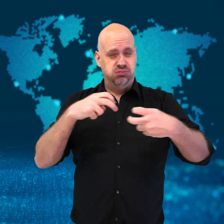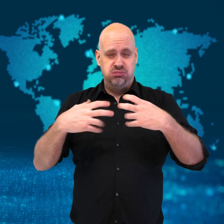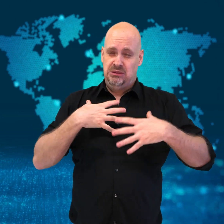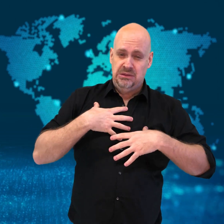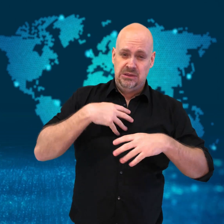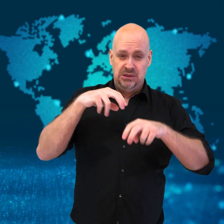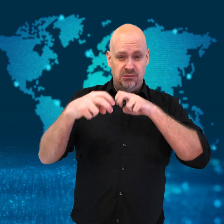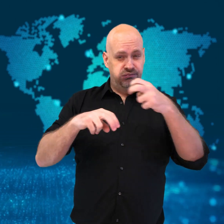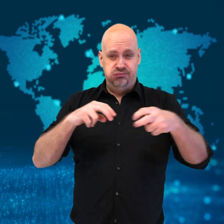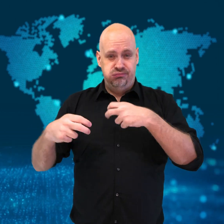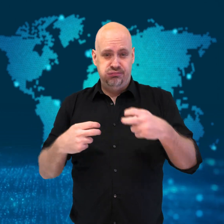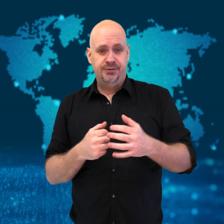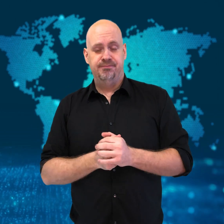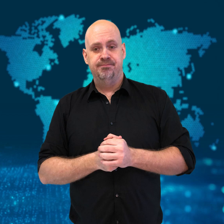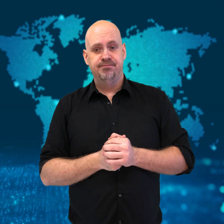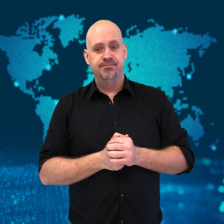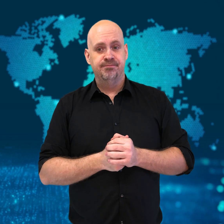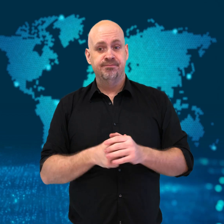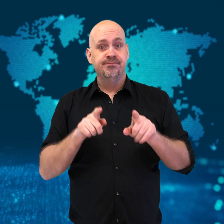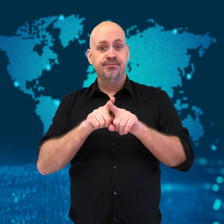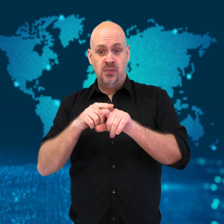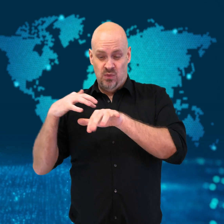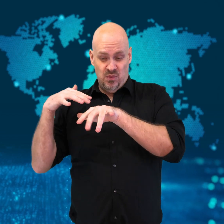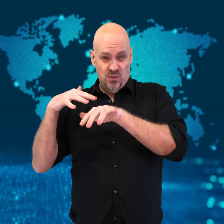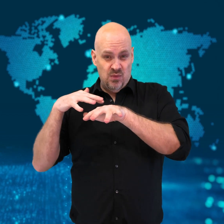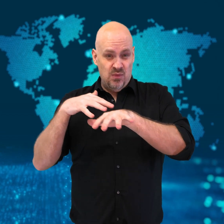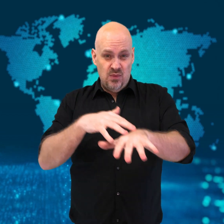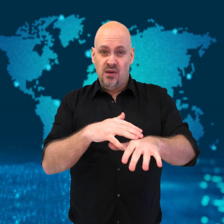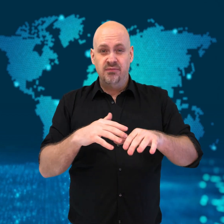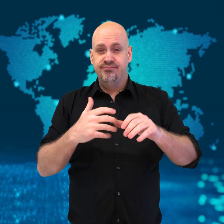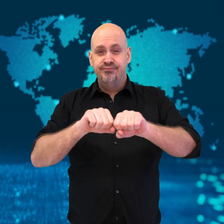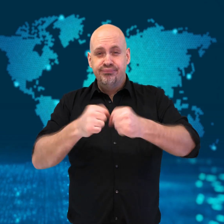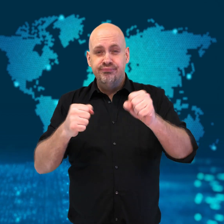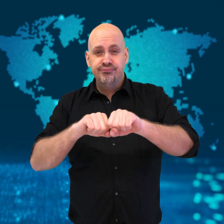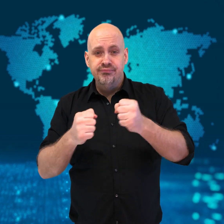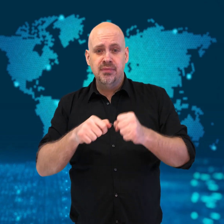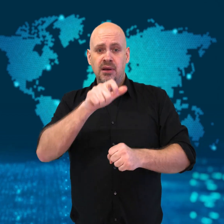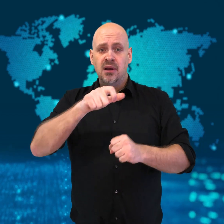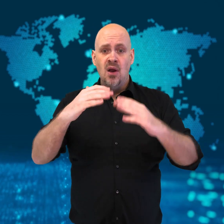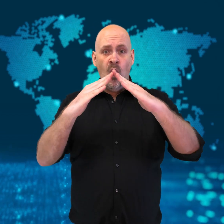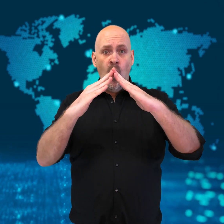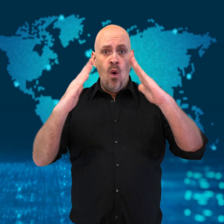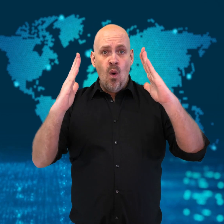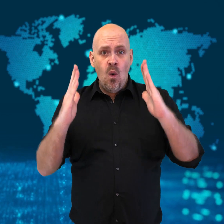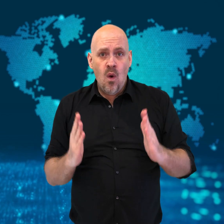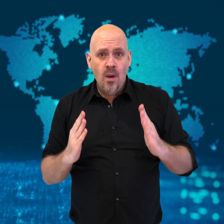of those who were injured were their workers.